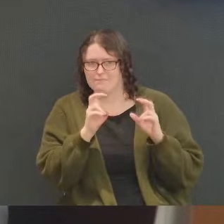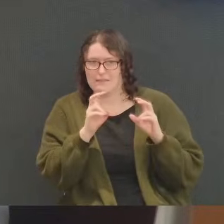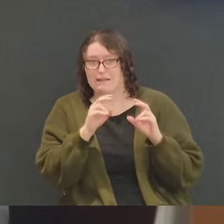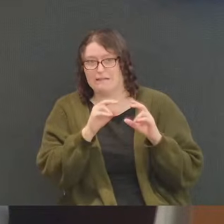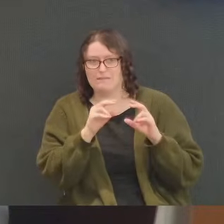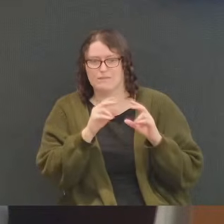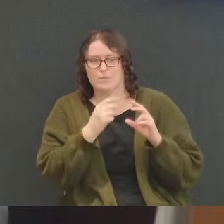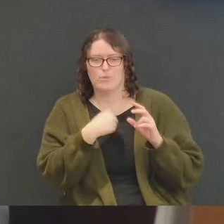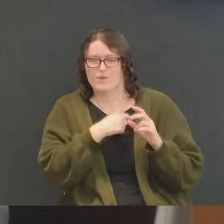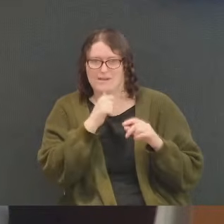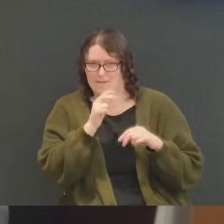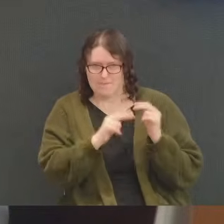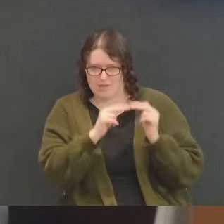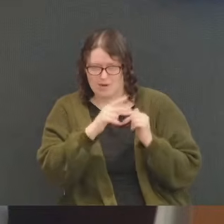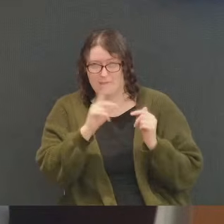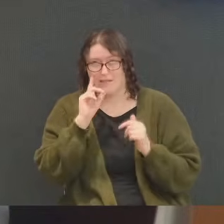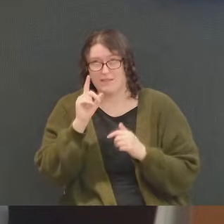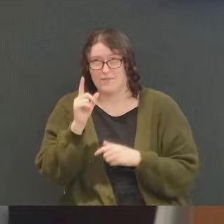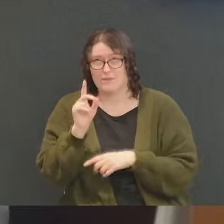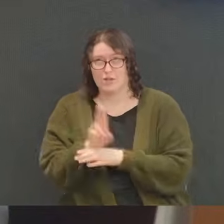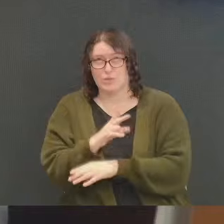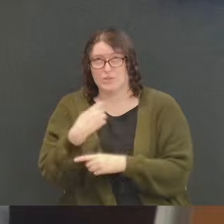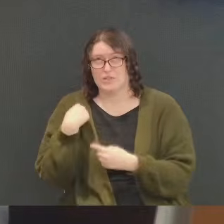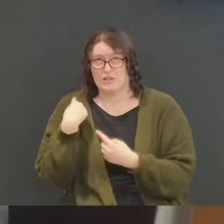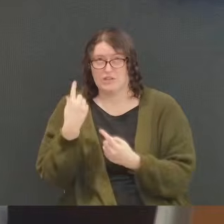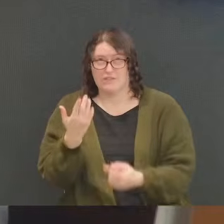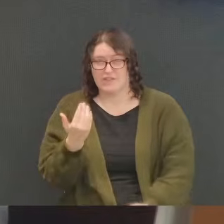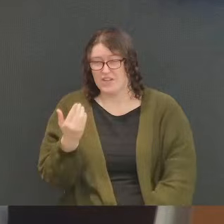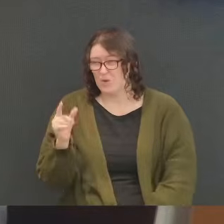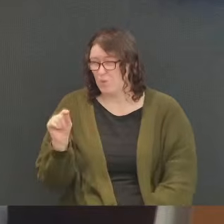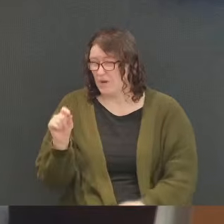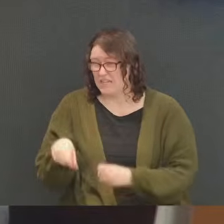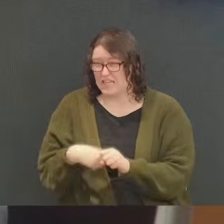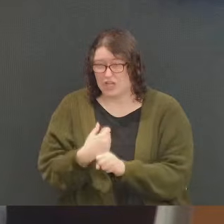have been using for the better part of 15 to 20 years. So, it's something that they have